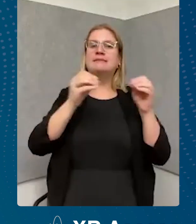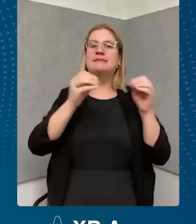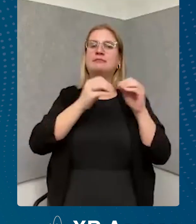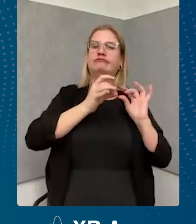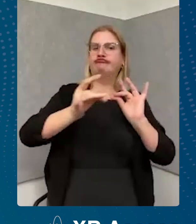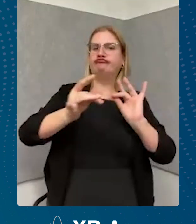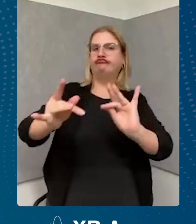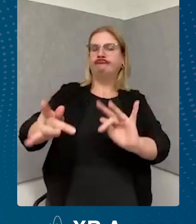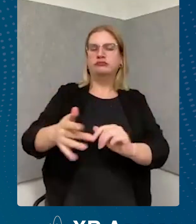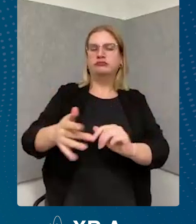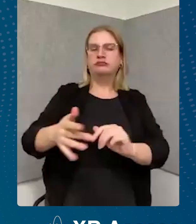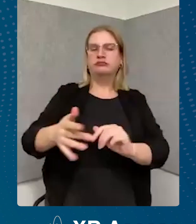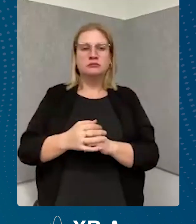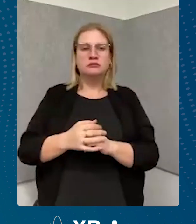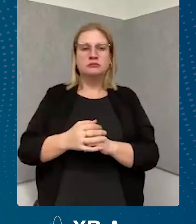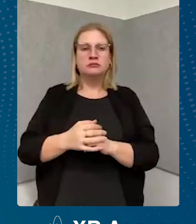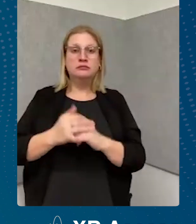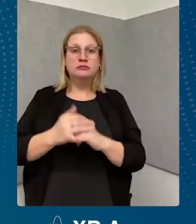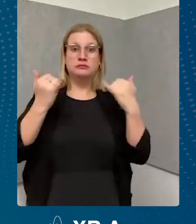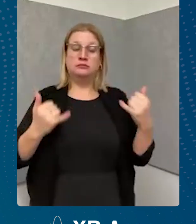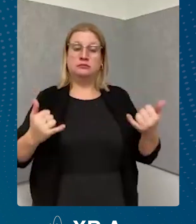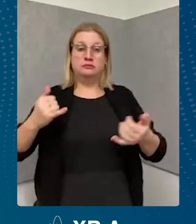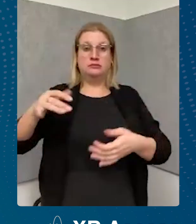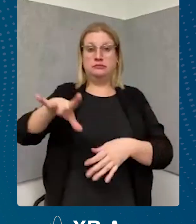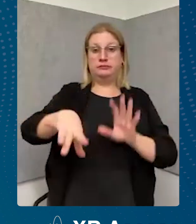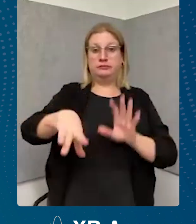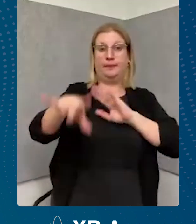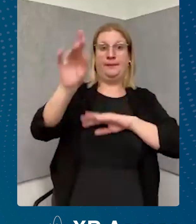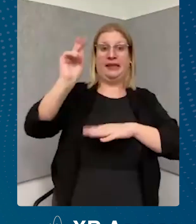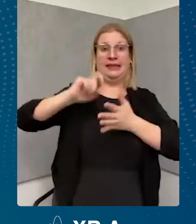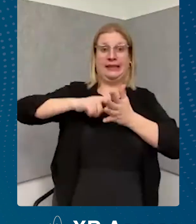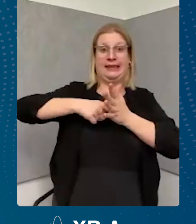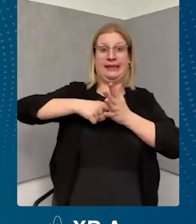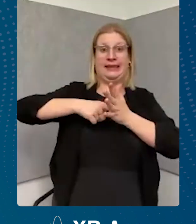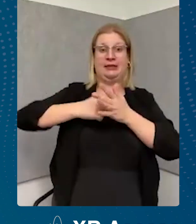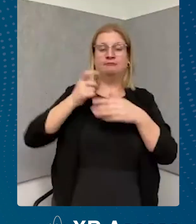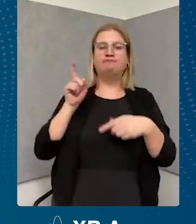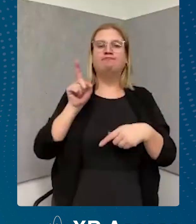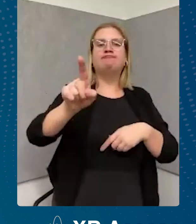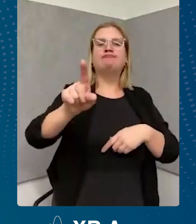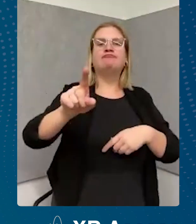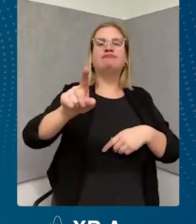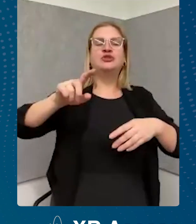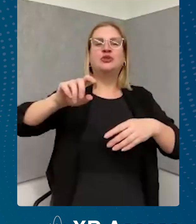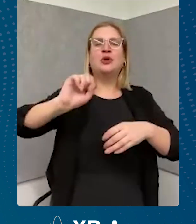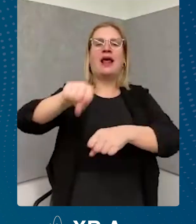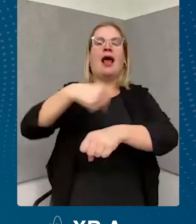And now with this key, we're going to go to the lock tool also. Now we just move forward.